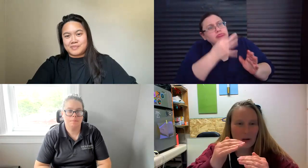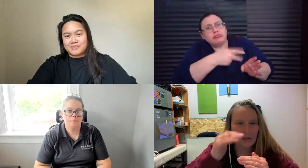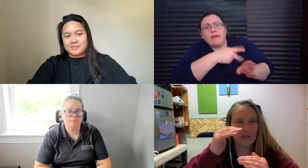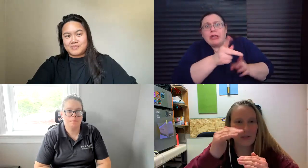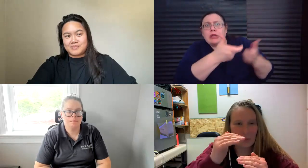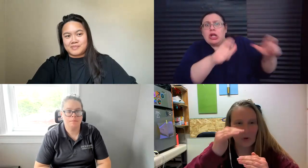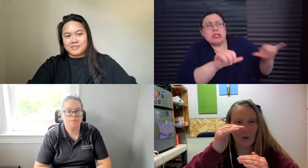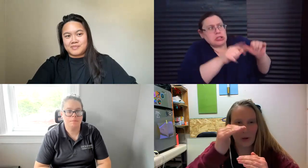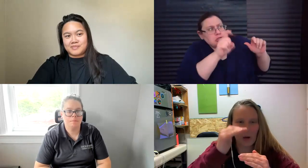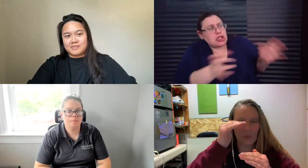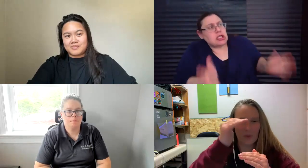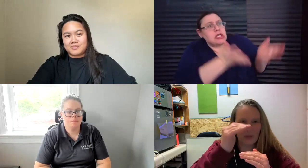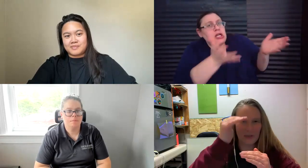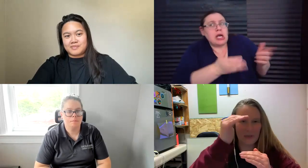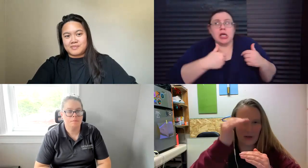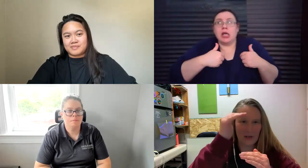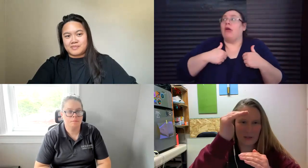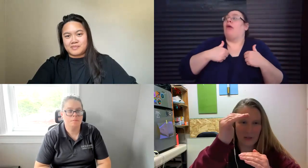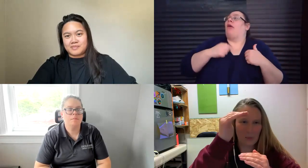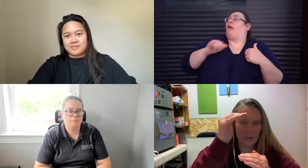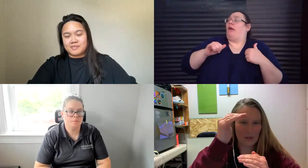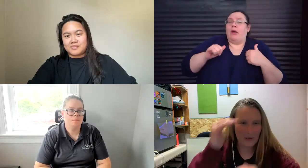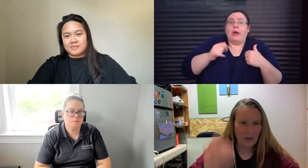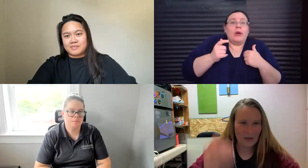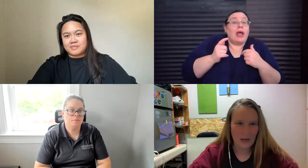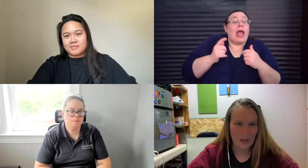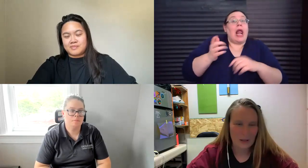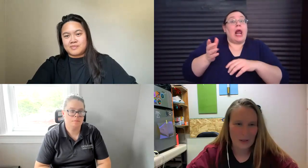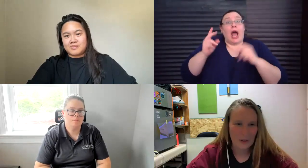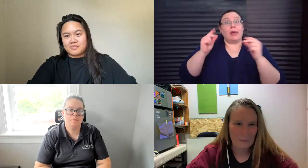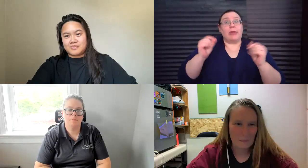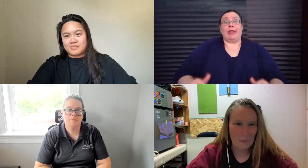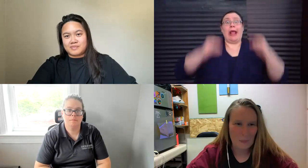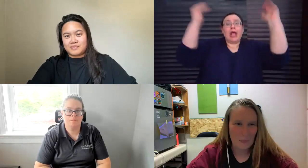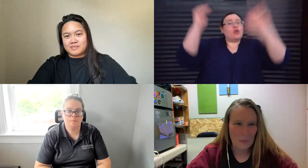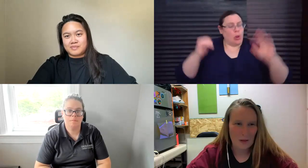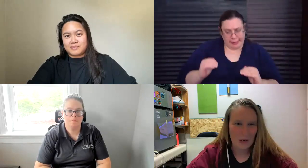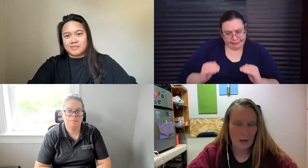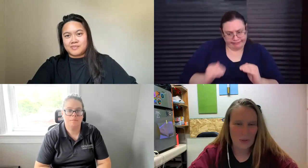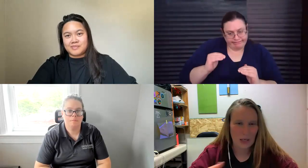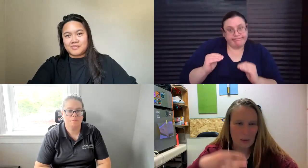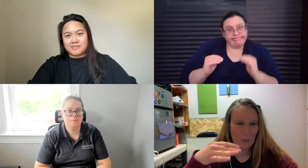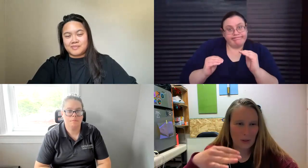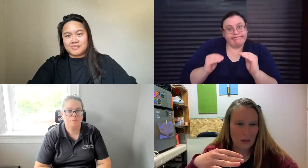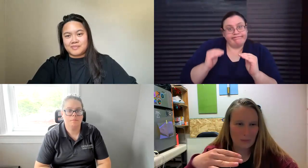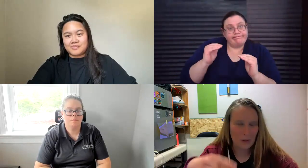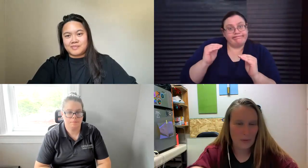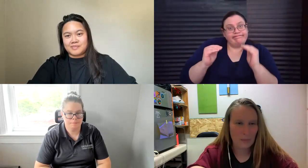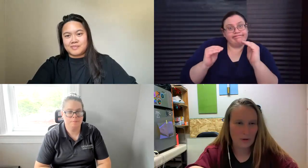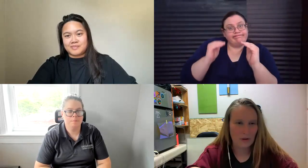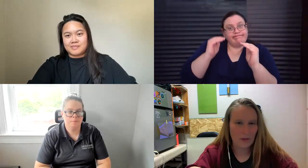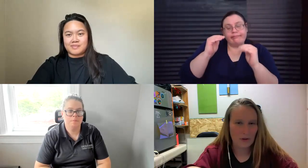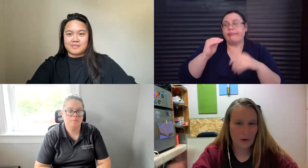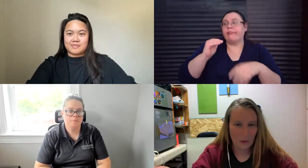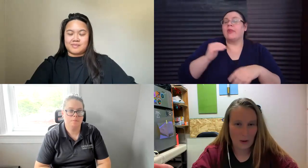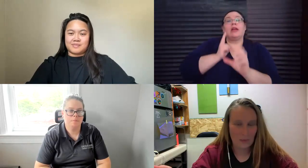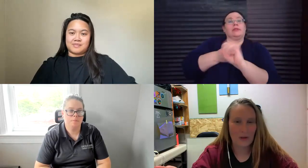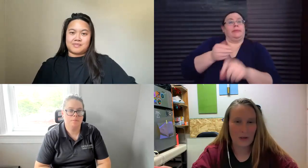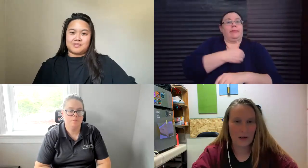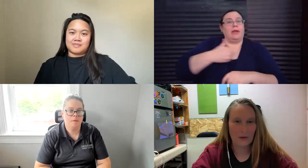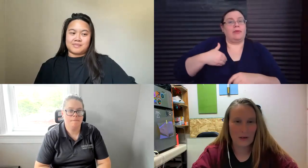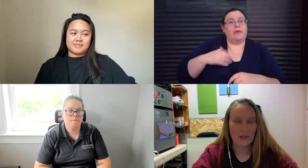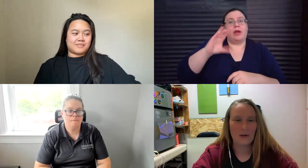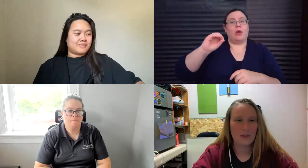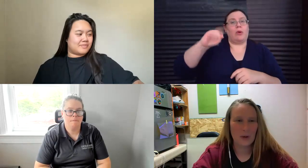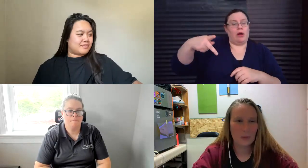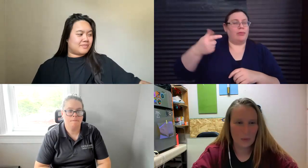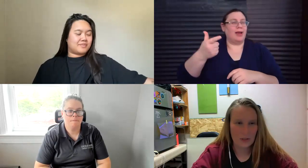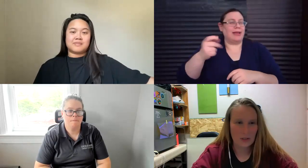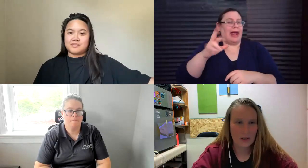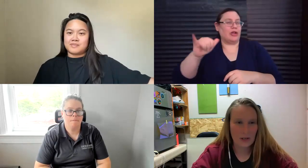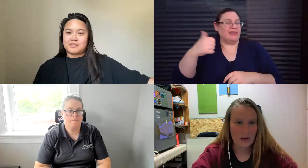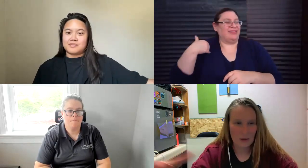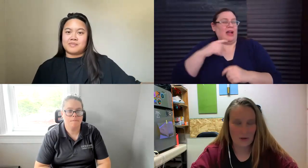I became a member of the co-op, the gallery in Bristol.